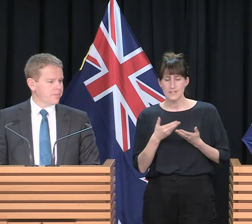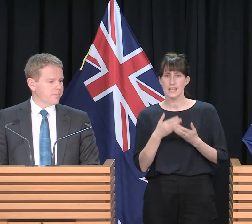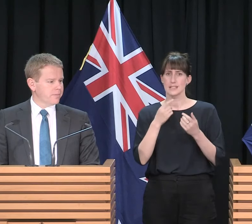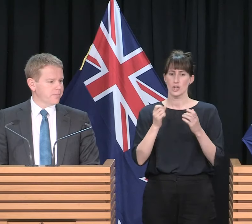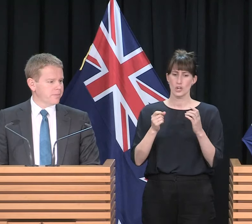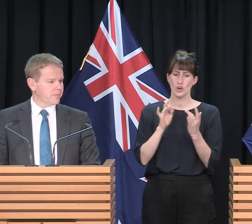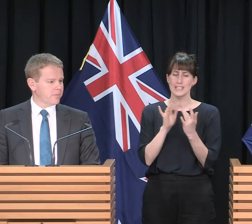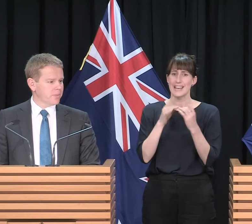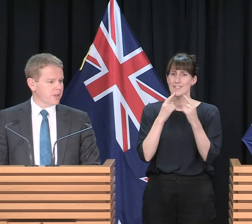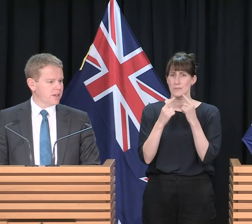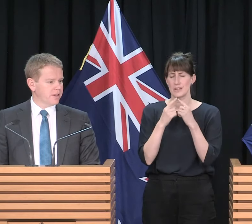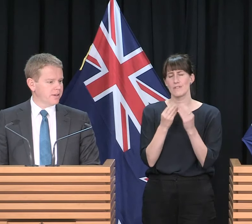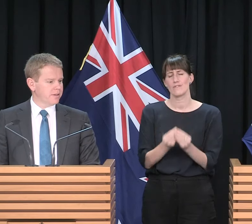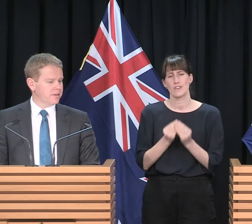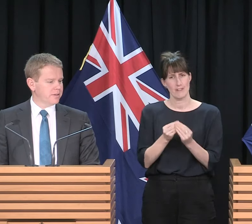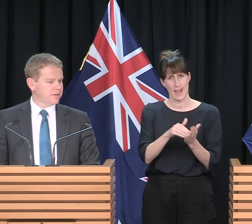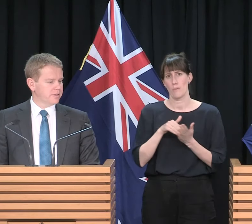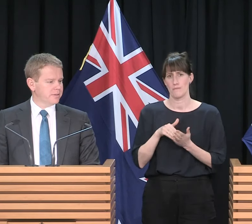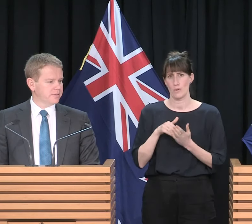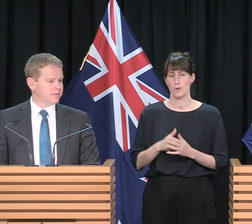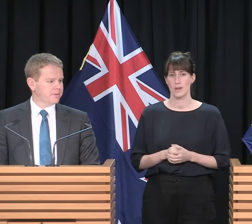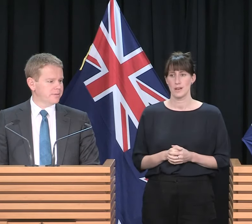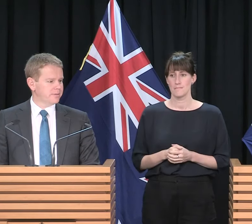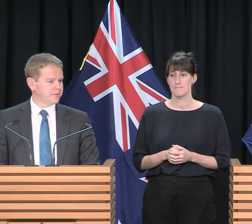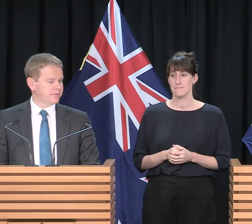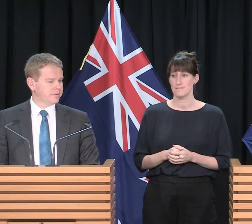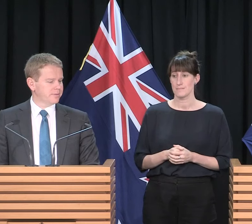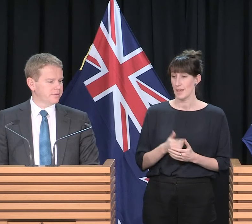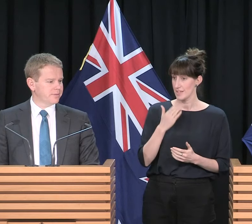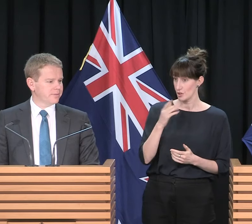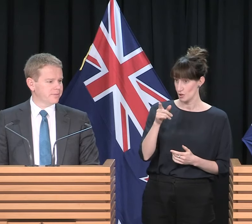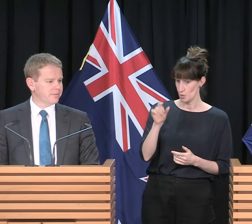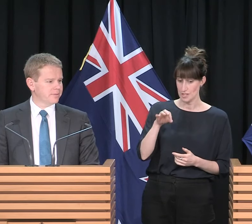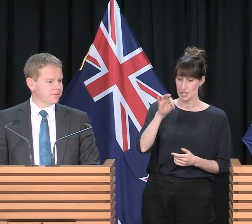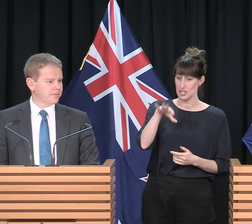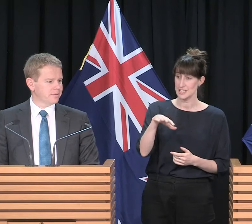interaction with others who have cards who are up to 5m